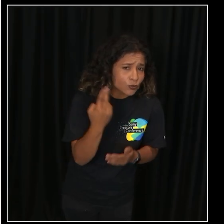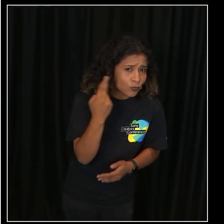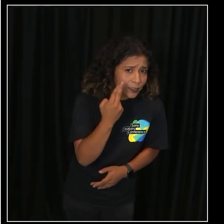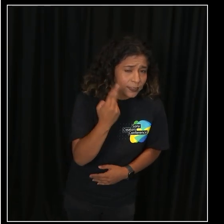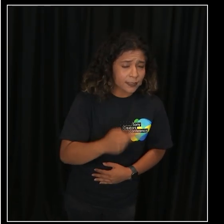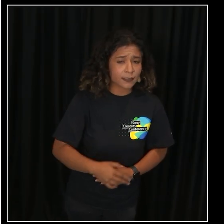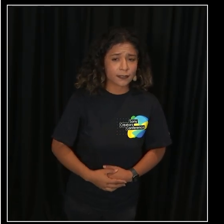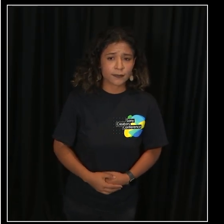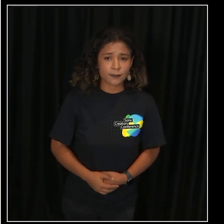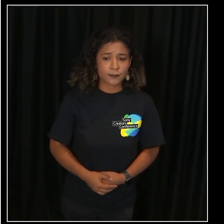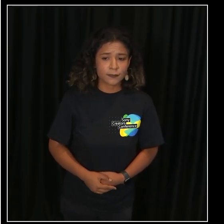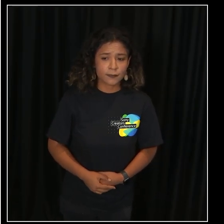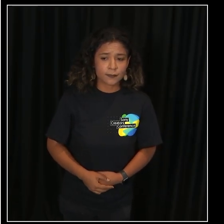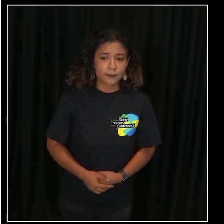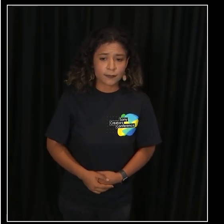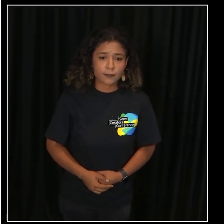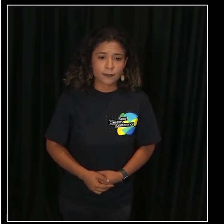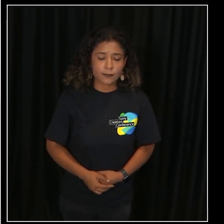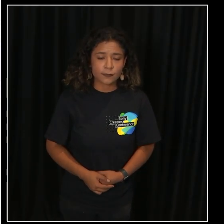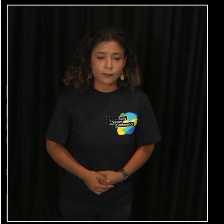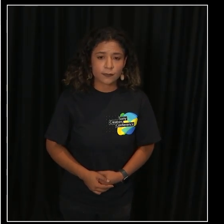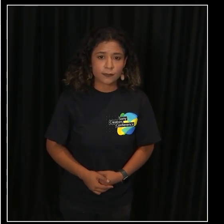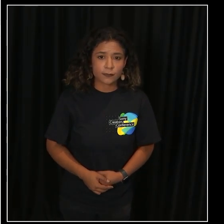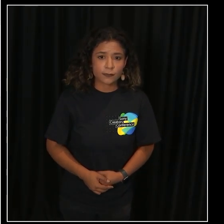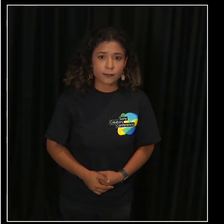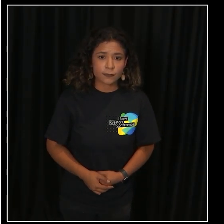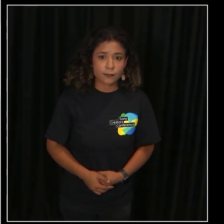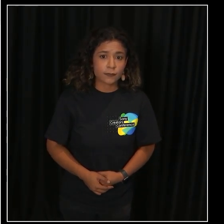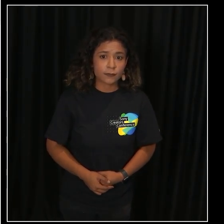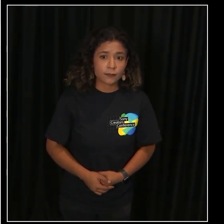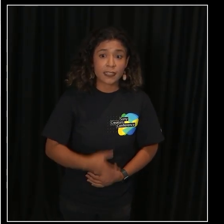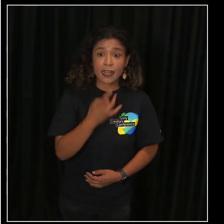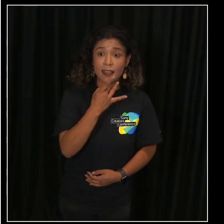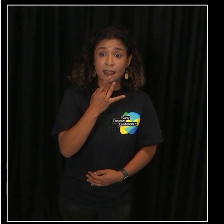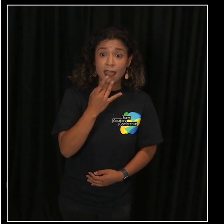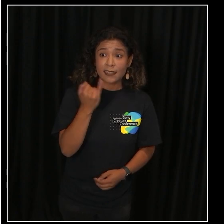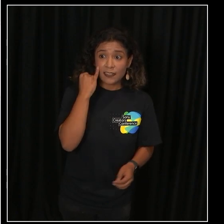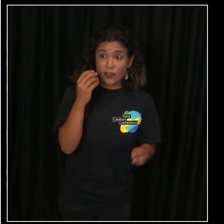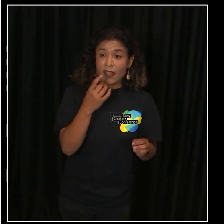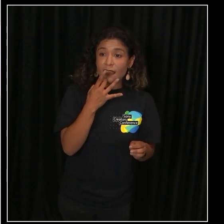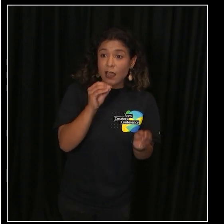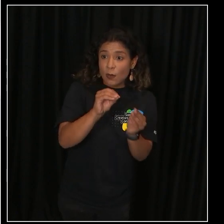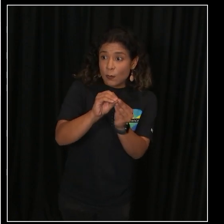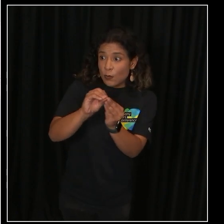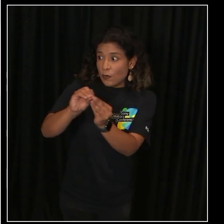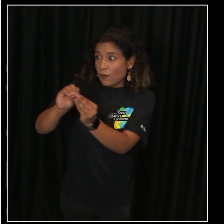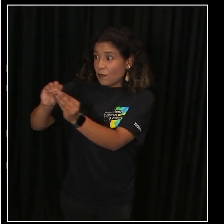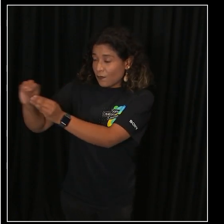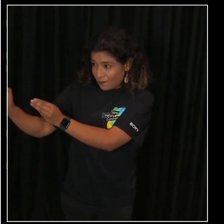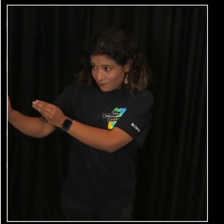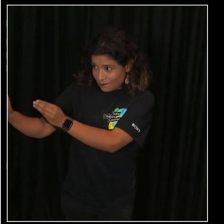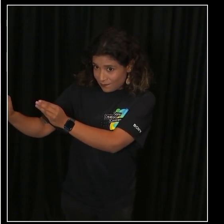Okay. So what happens will push the light off screen. And just for sanity sake, what happens?